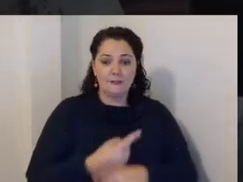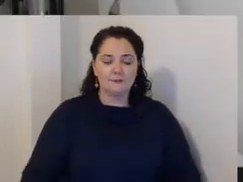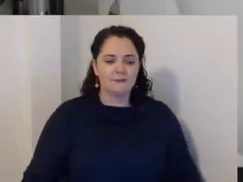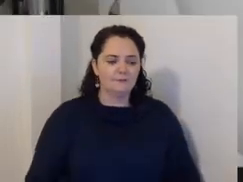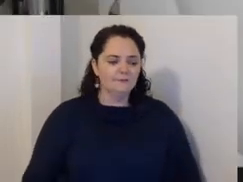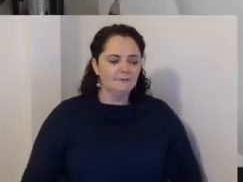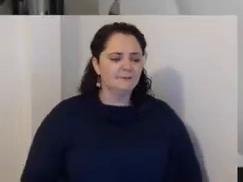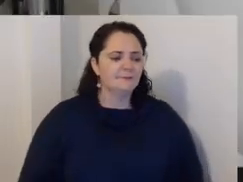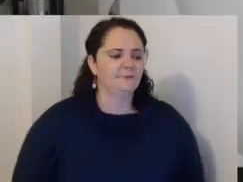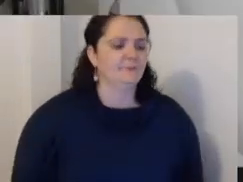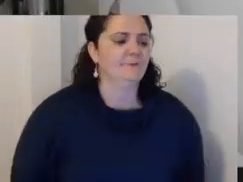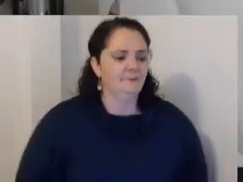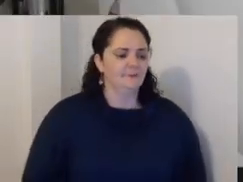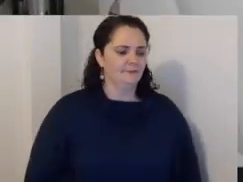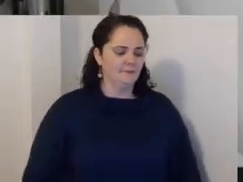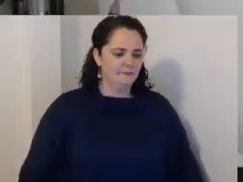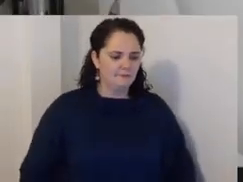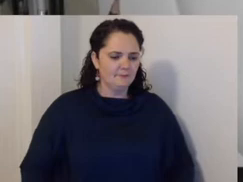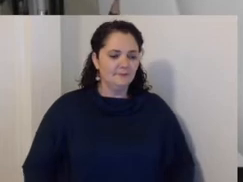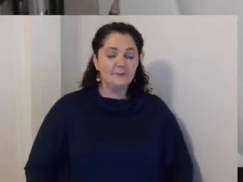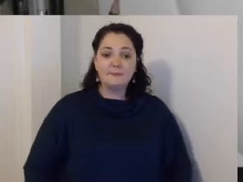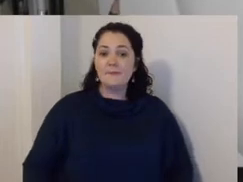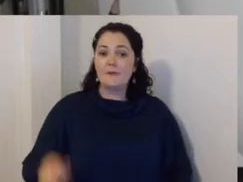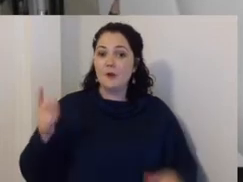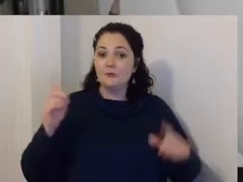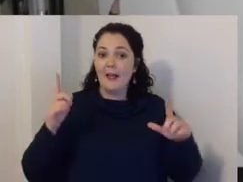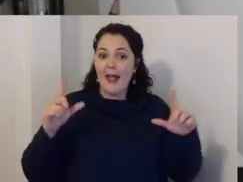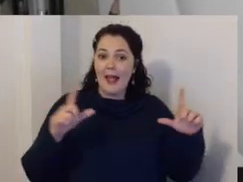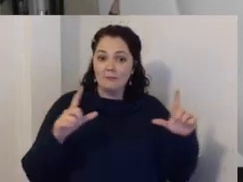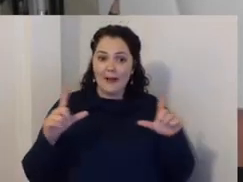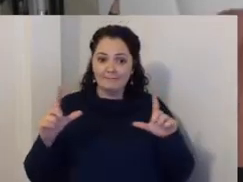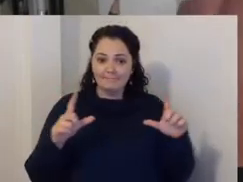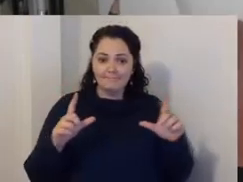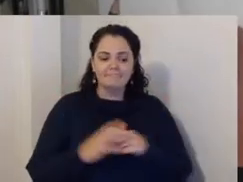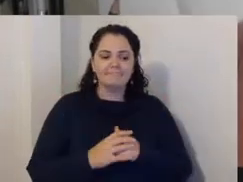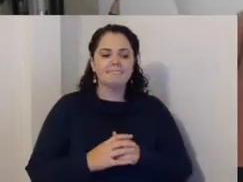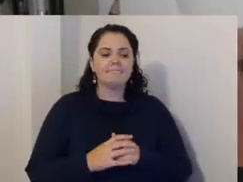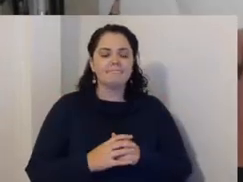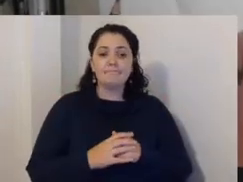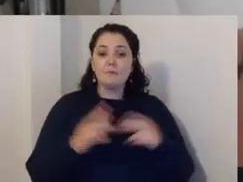we're gonna sit switch cameras again and hopefully now everyone can see here the surface of my desk